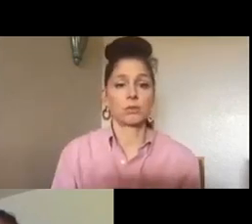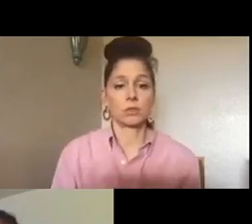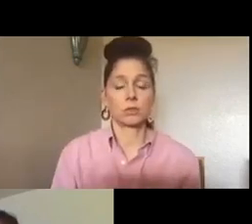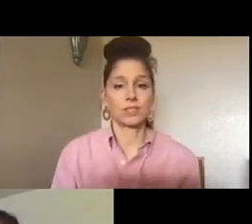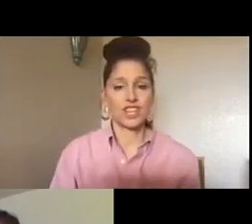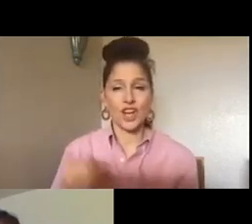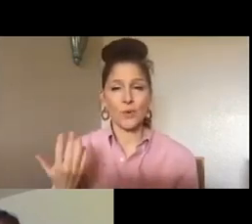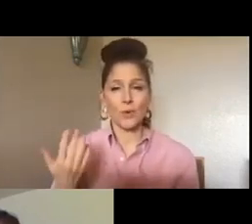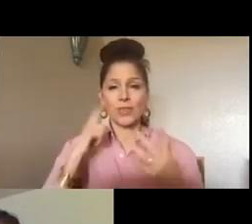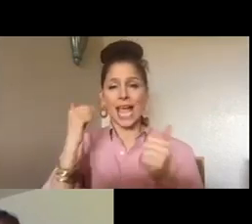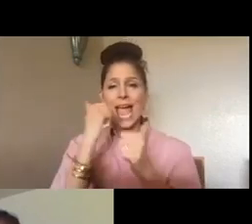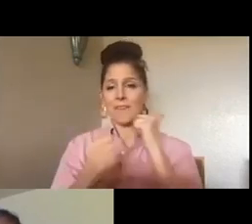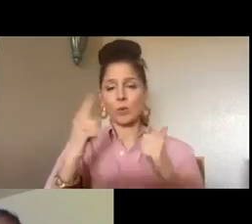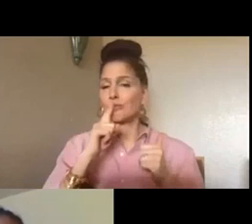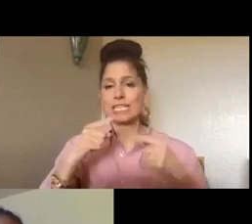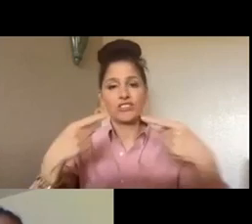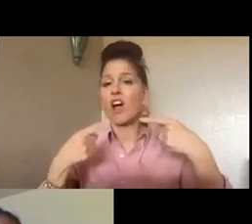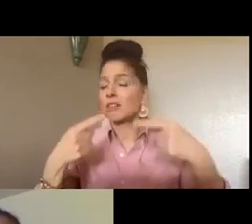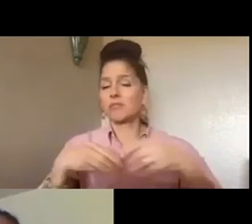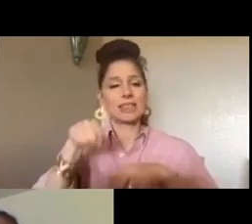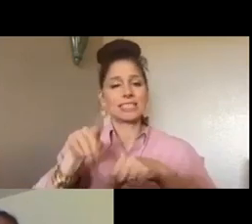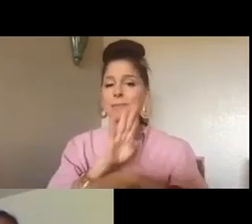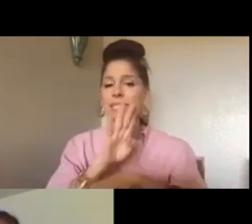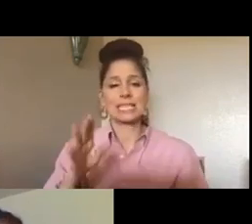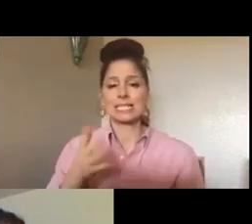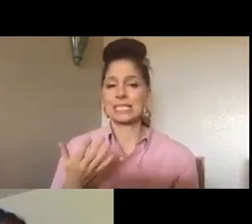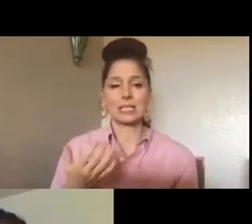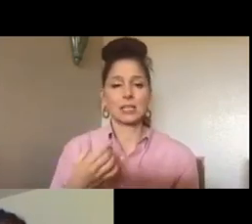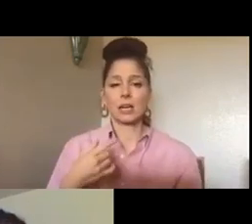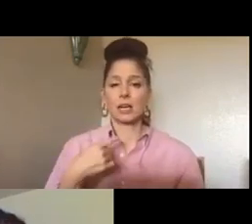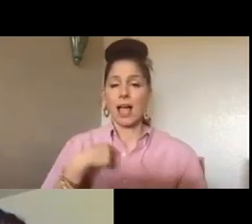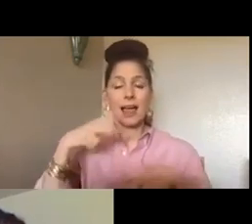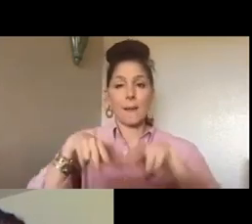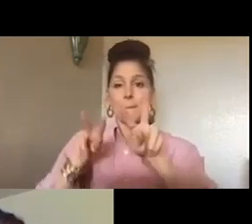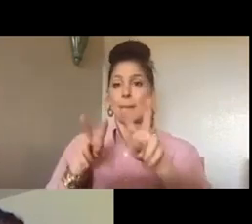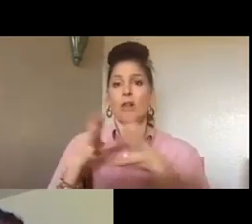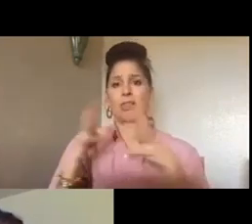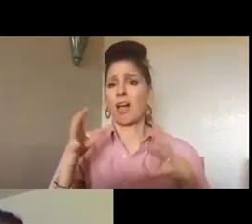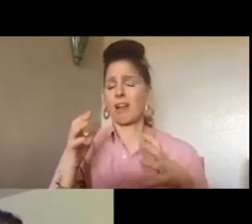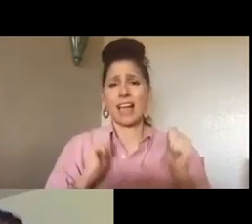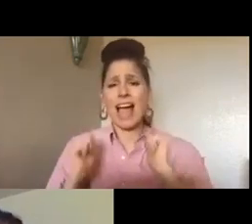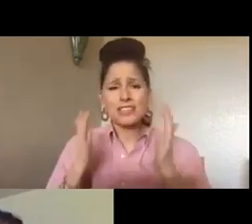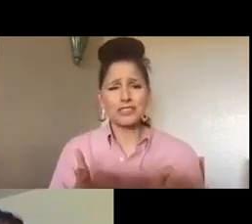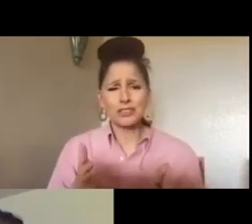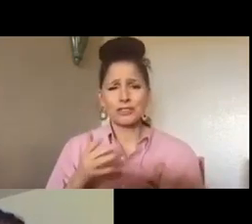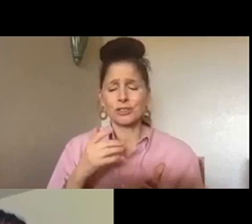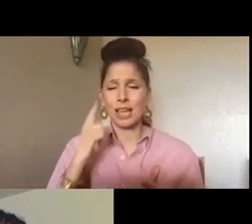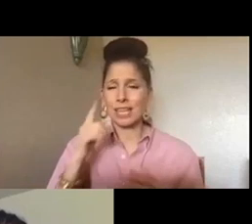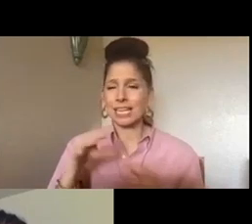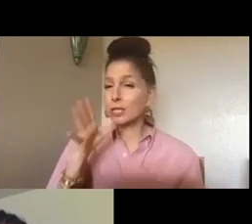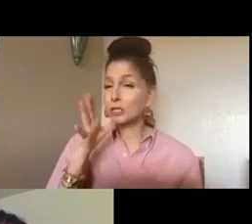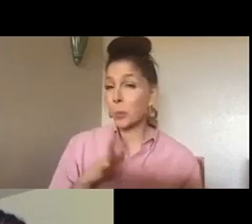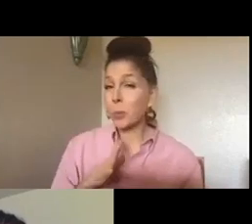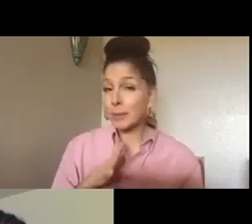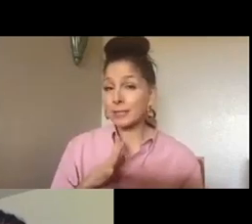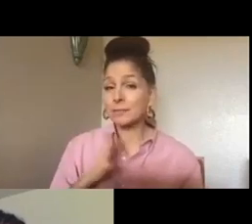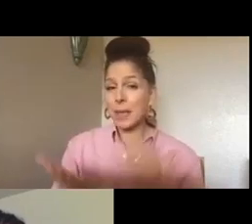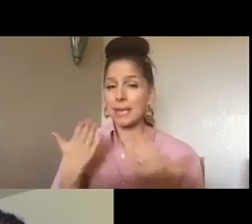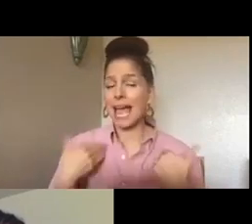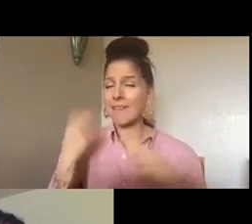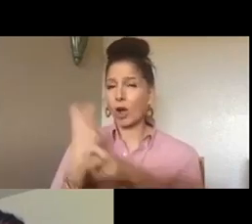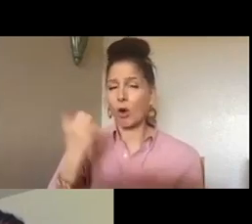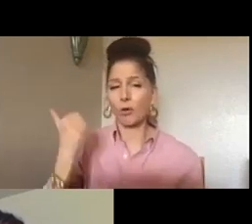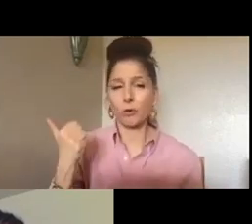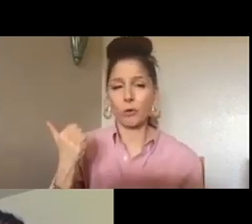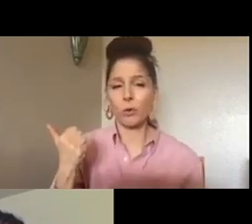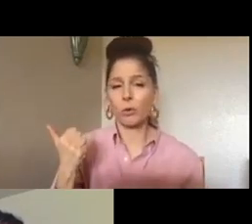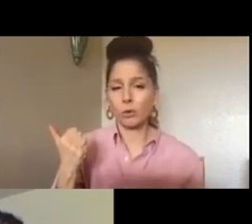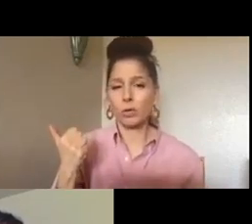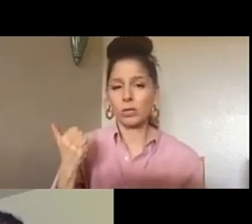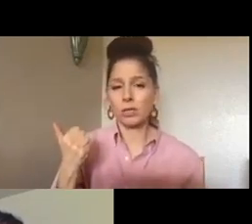for everyone. Everyone struggles in this business. I see so many actresses, women,